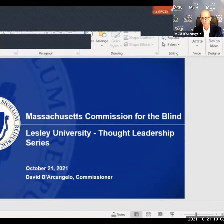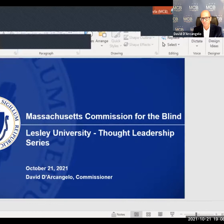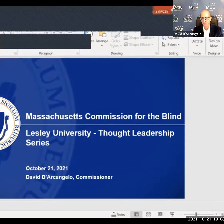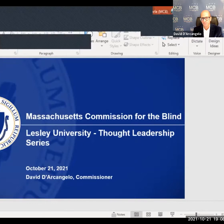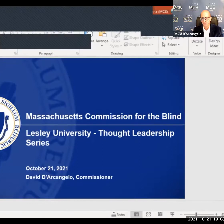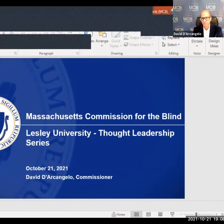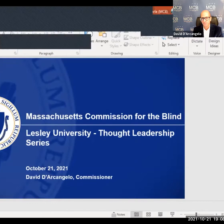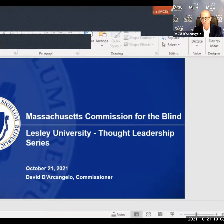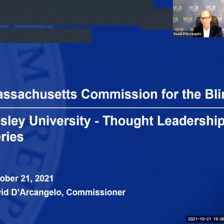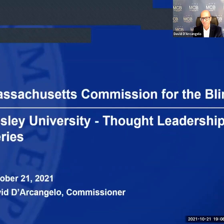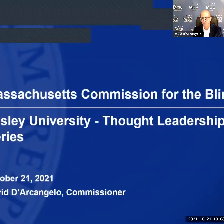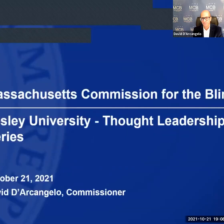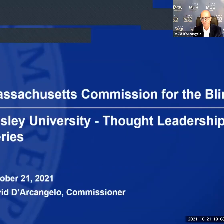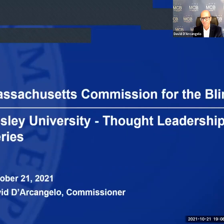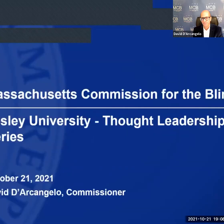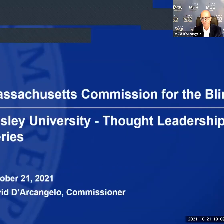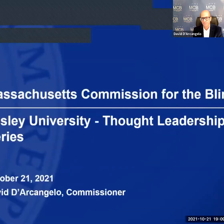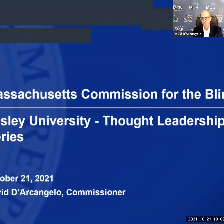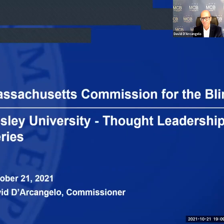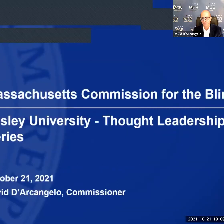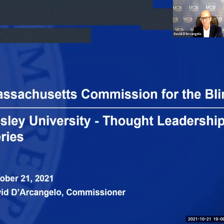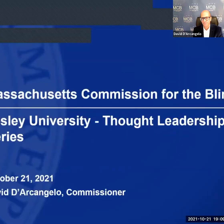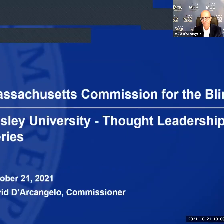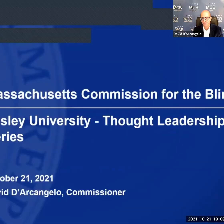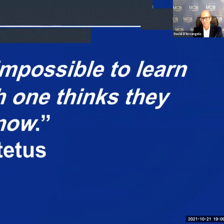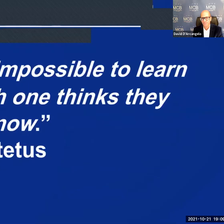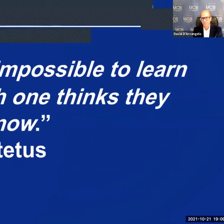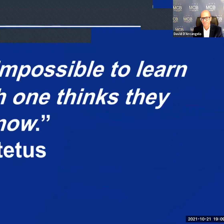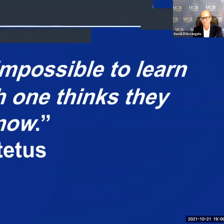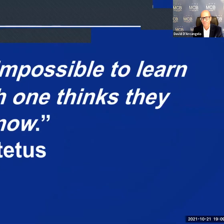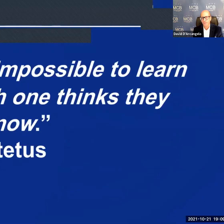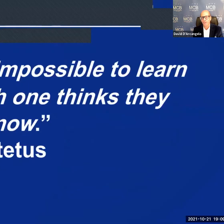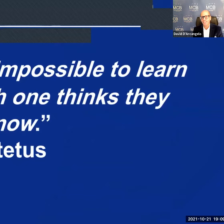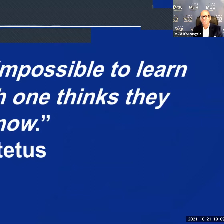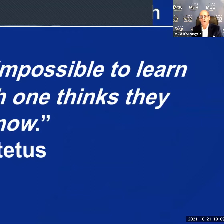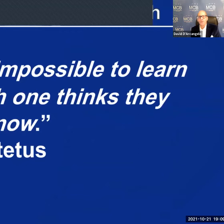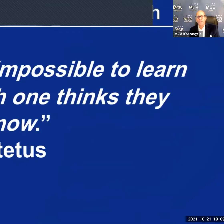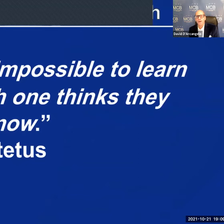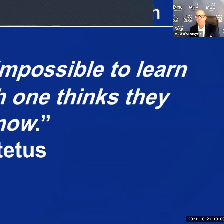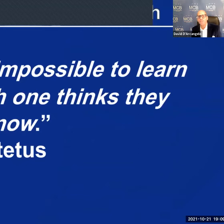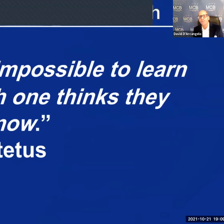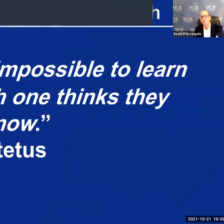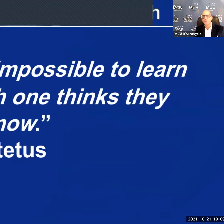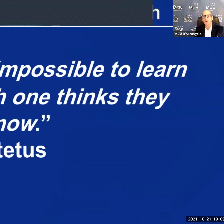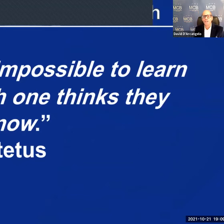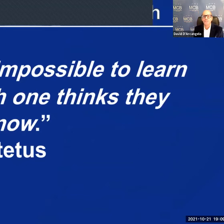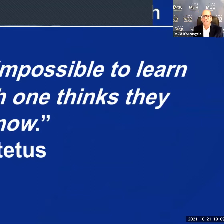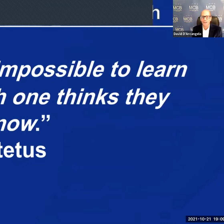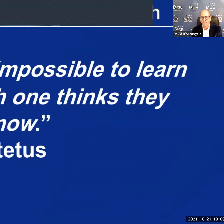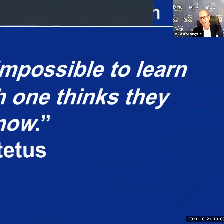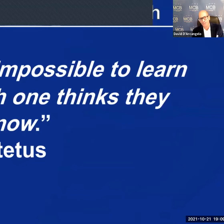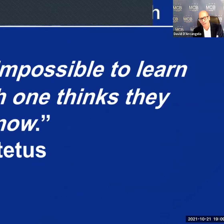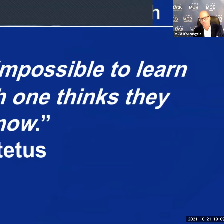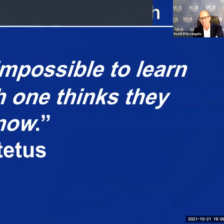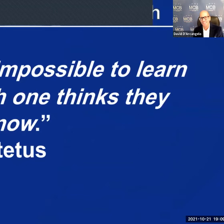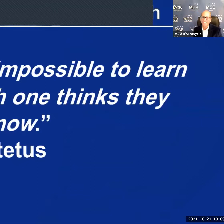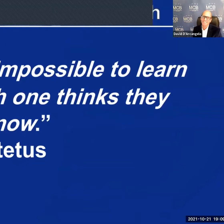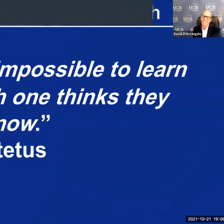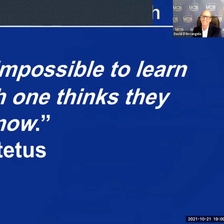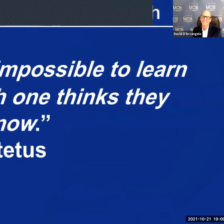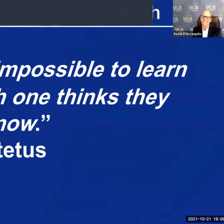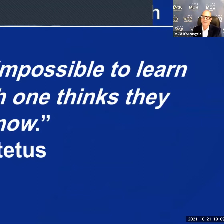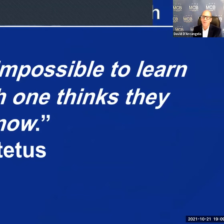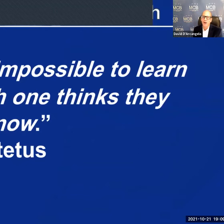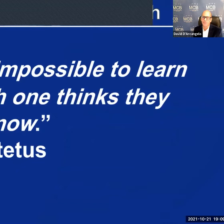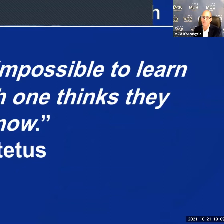So, I'd like to start with one of my favorite stoic philosophers Epictetus "It's impossible